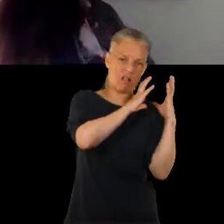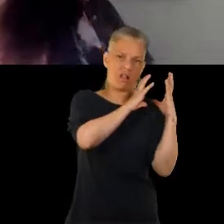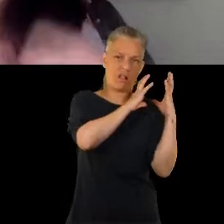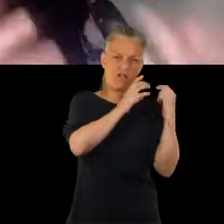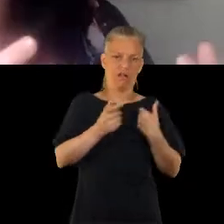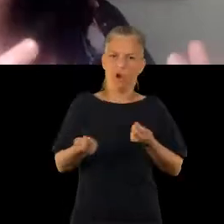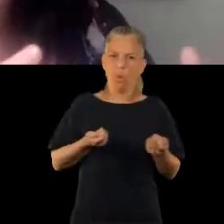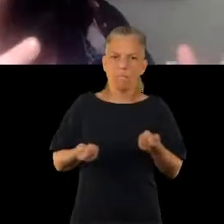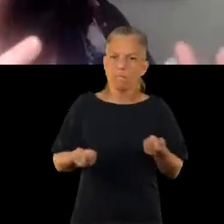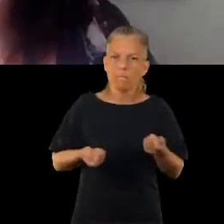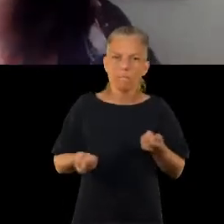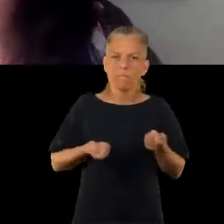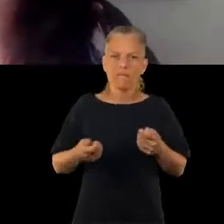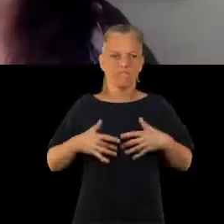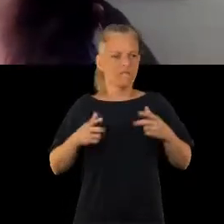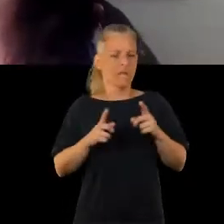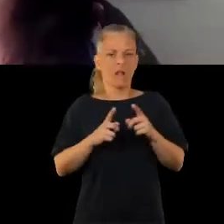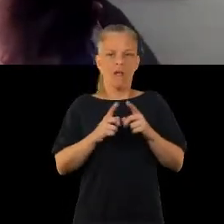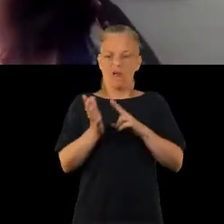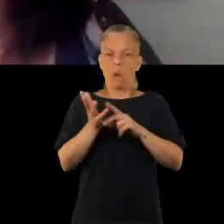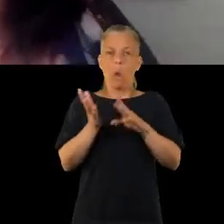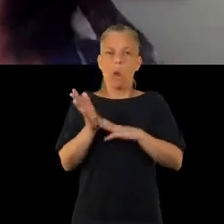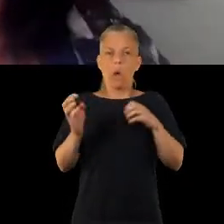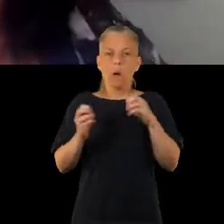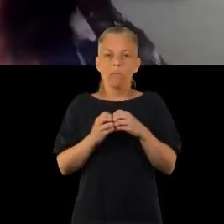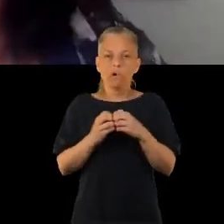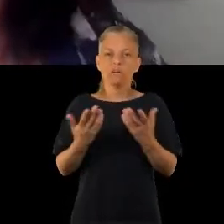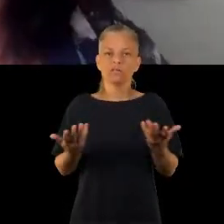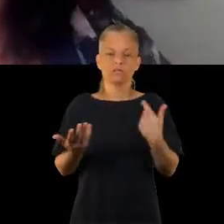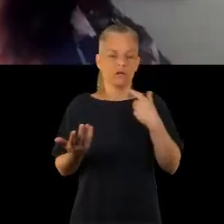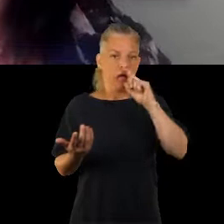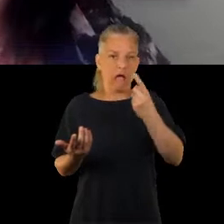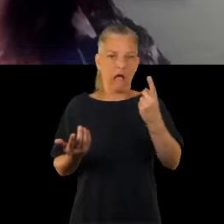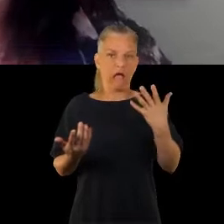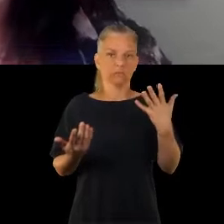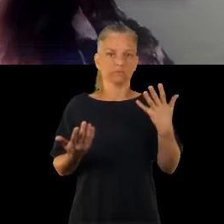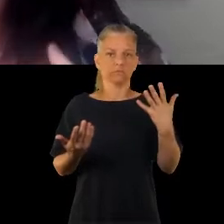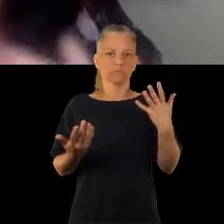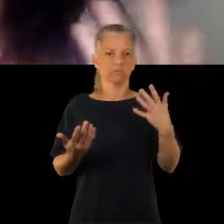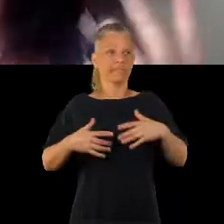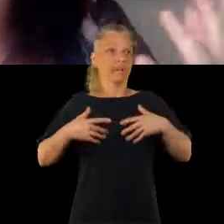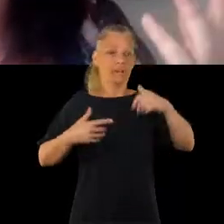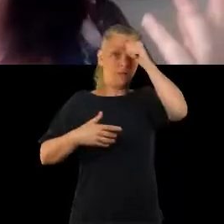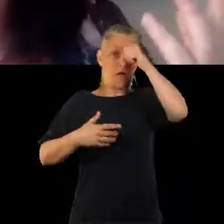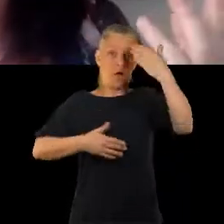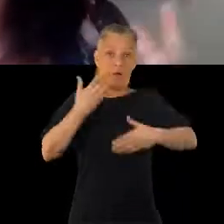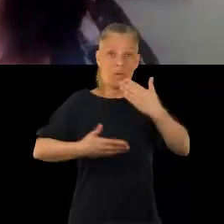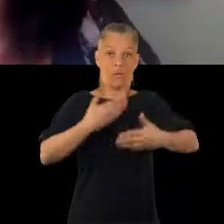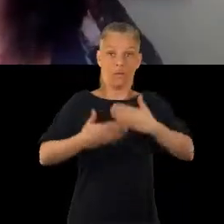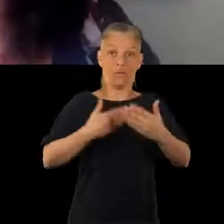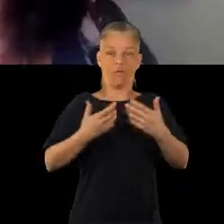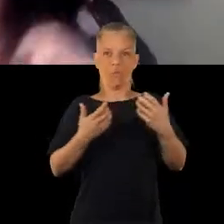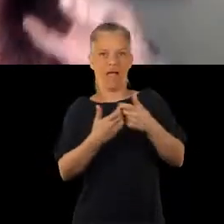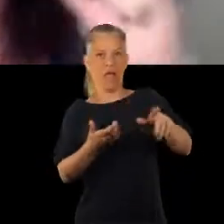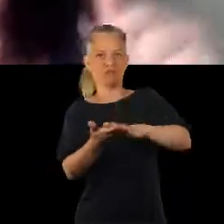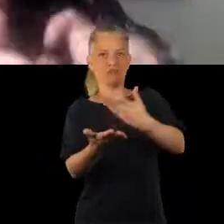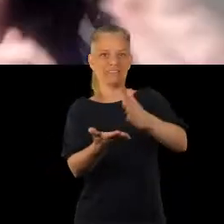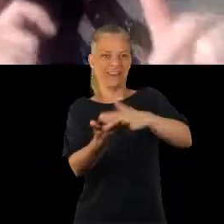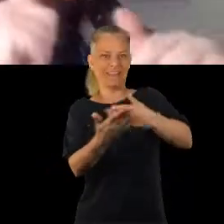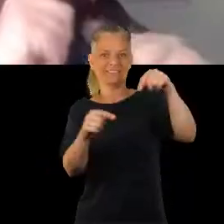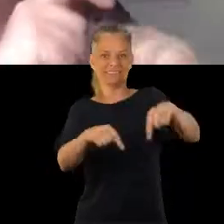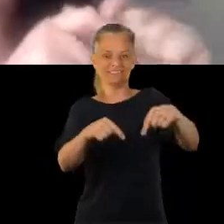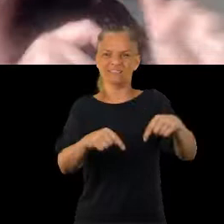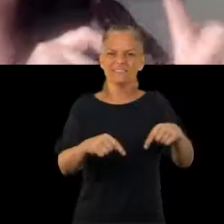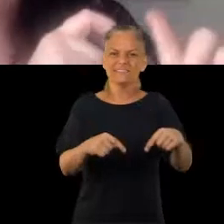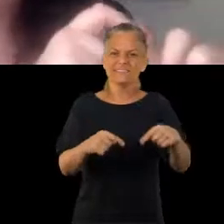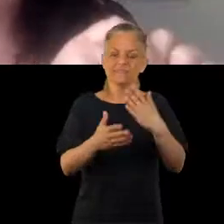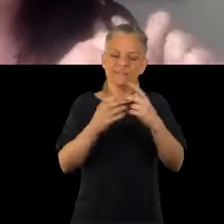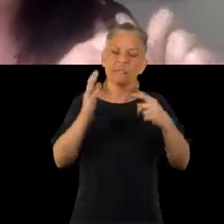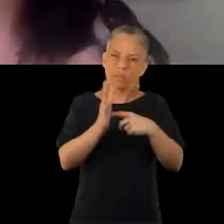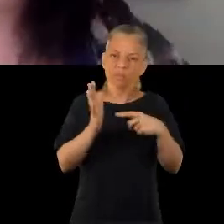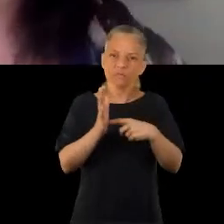it’s a different experience to feeling numb and being able to translate that experience is really